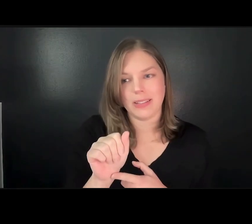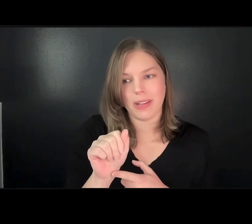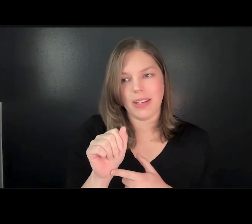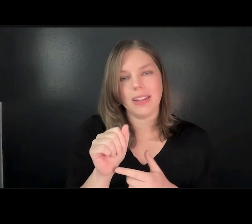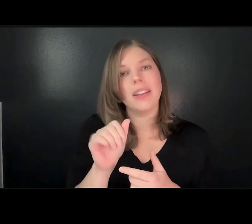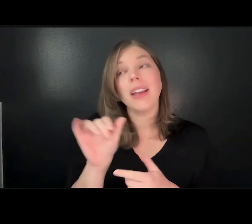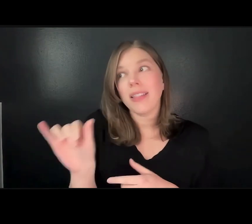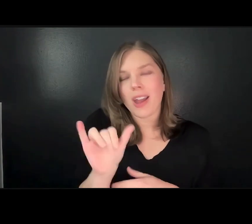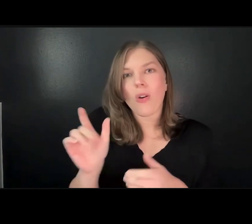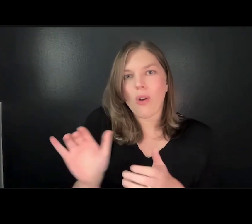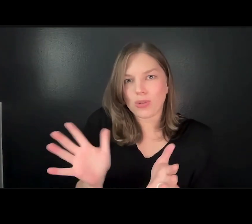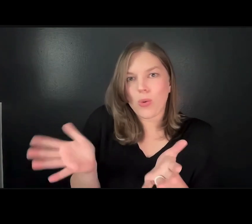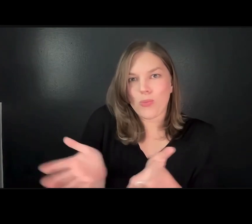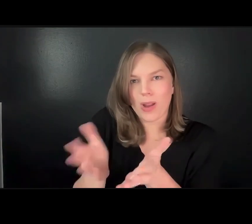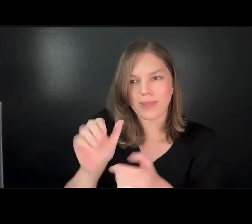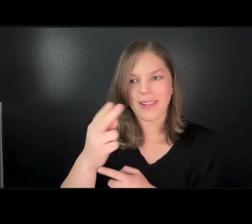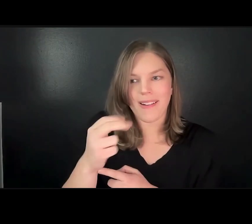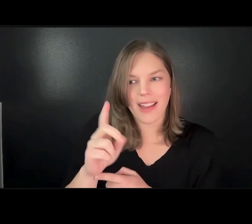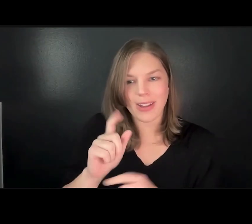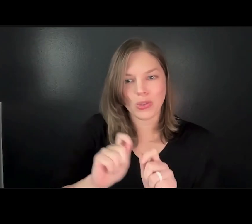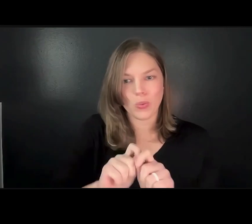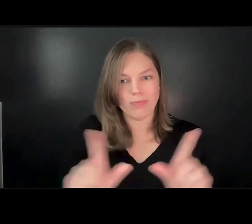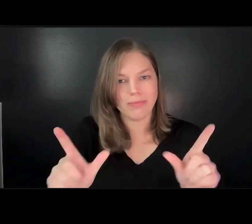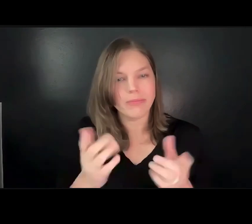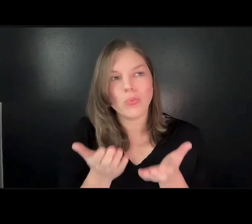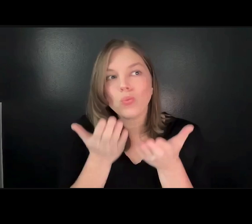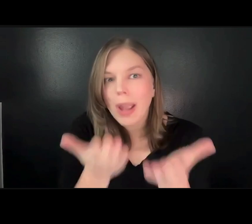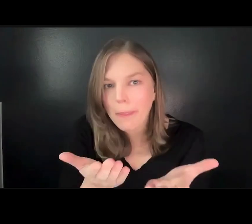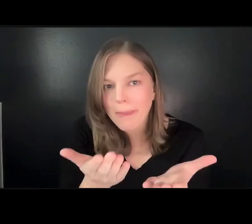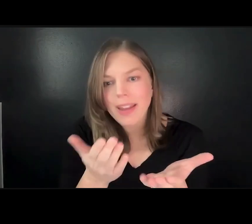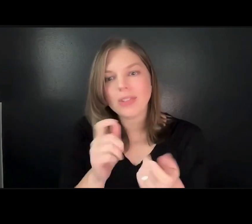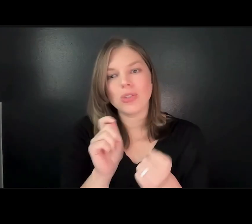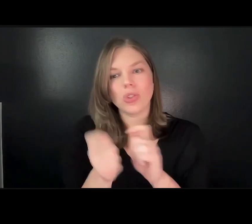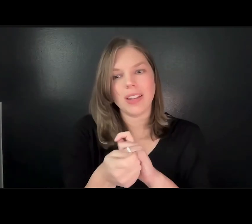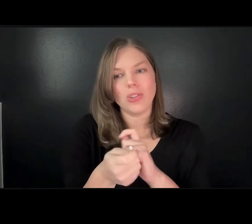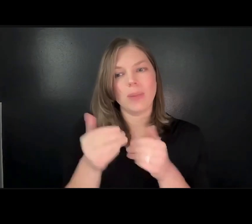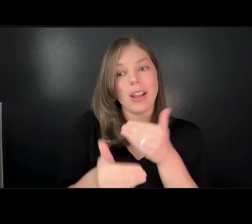broadened disability definitions, which prompted AHEAD to recommend modifying processes.